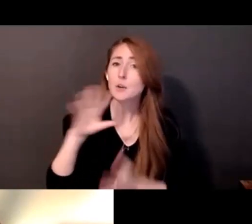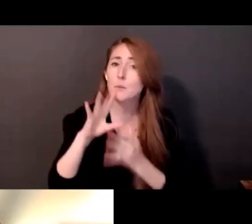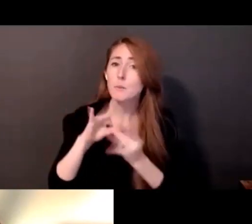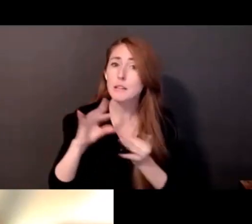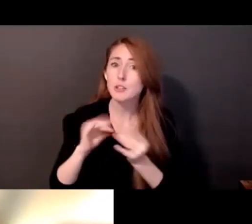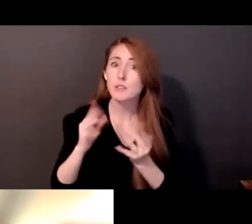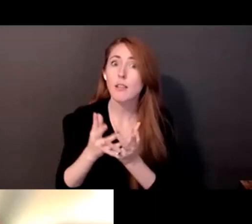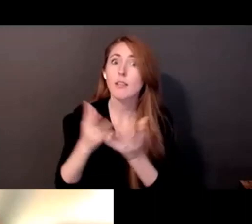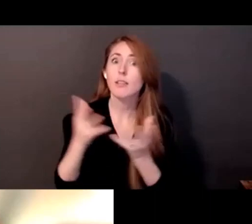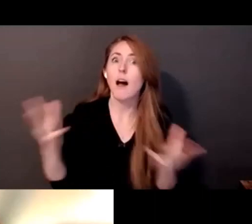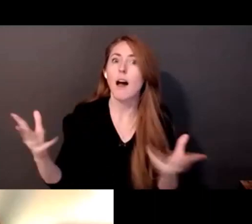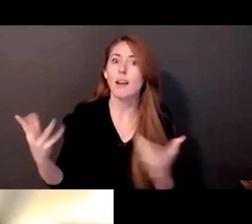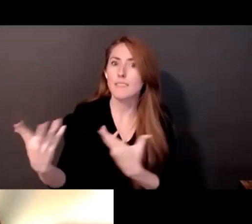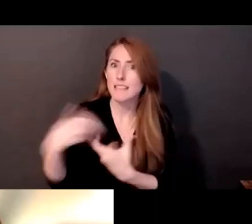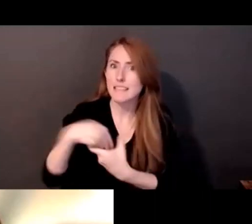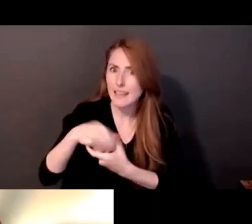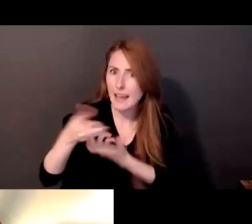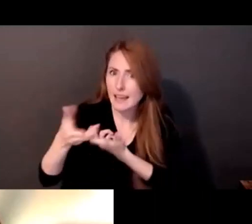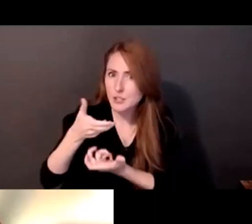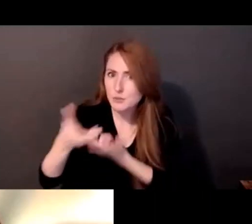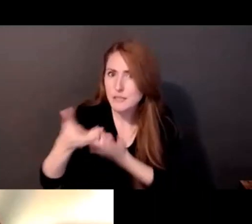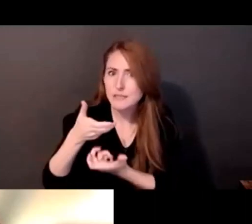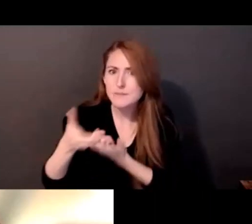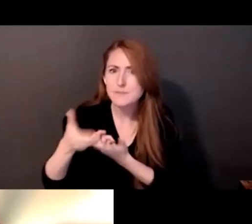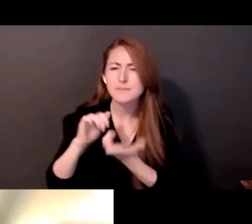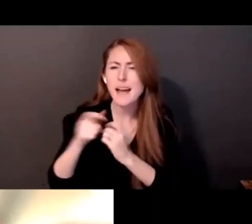So how did you know?